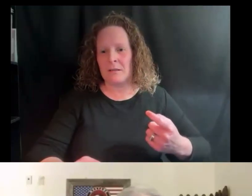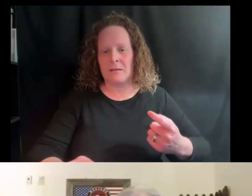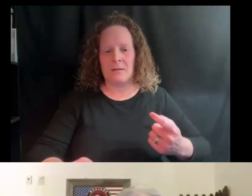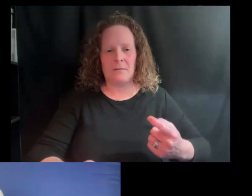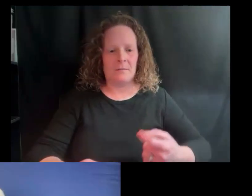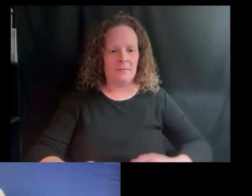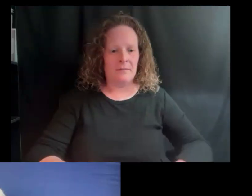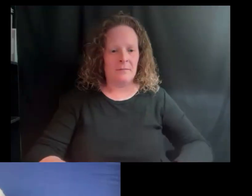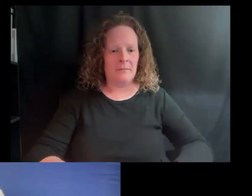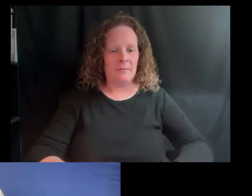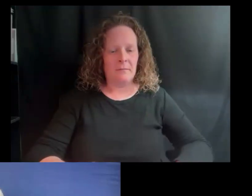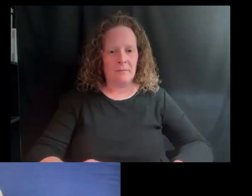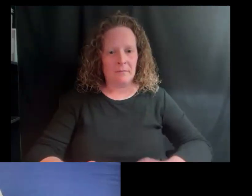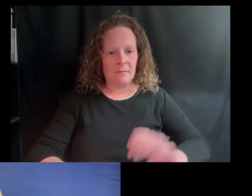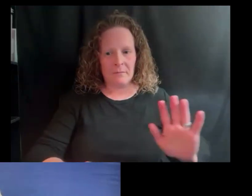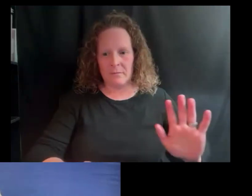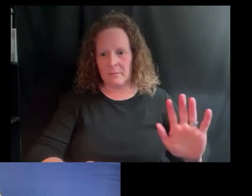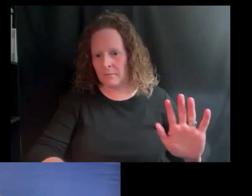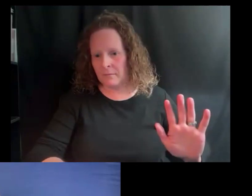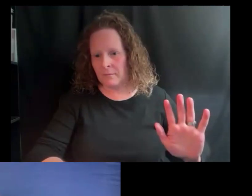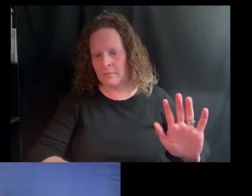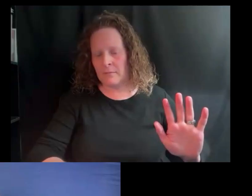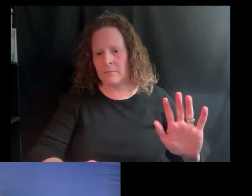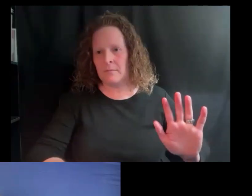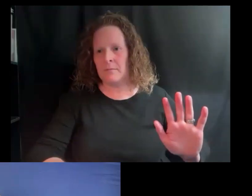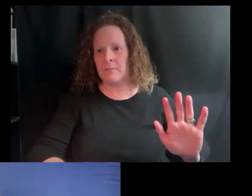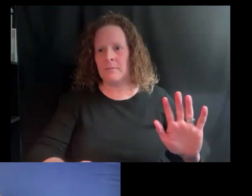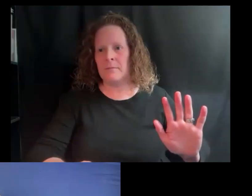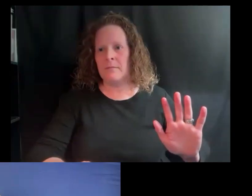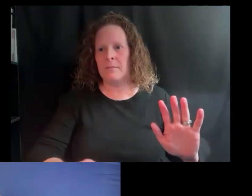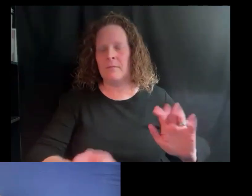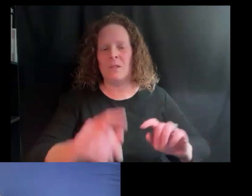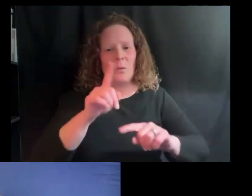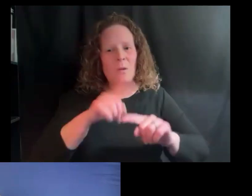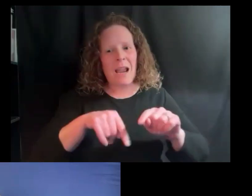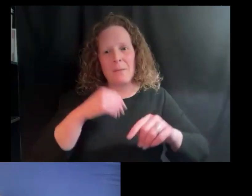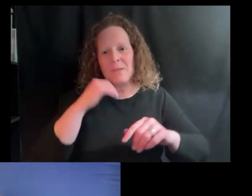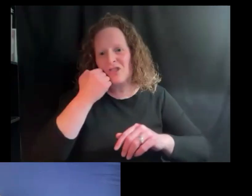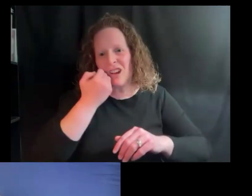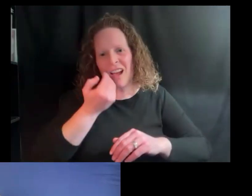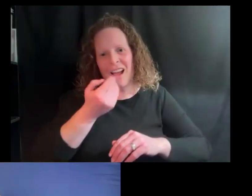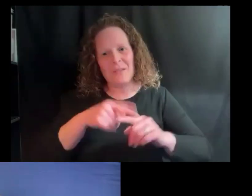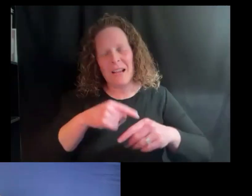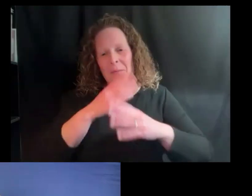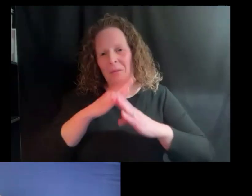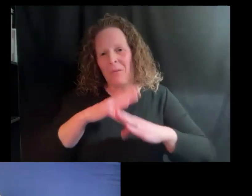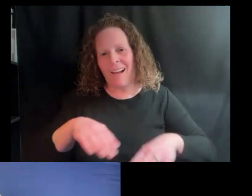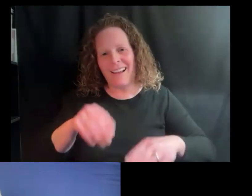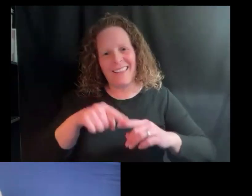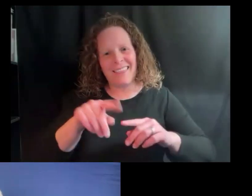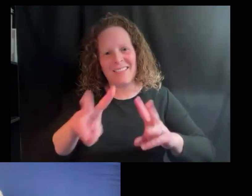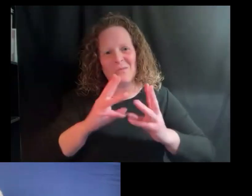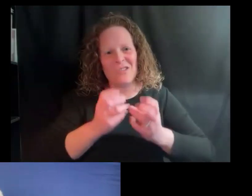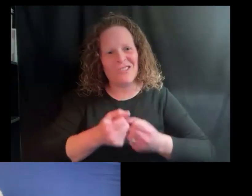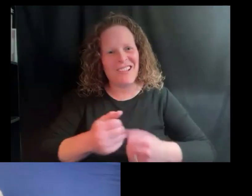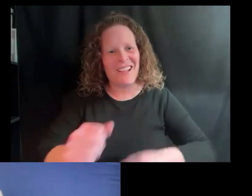Any other questions? Don't be shy.